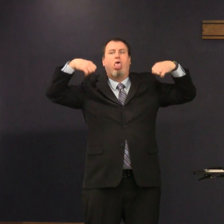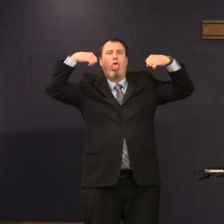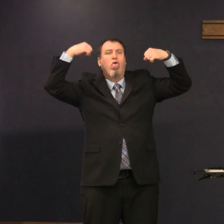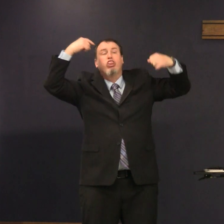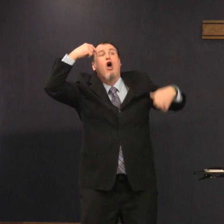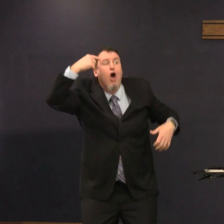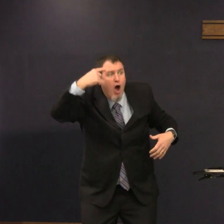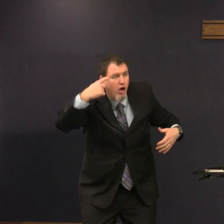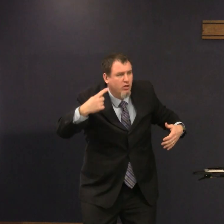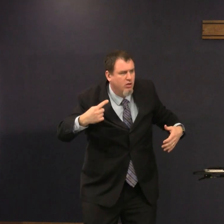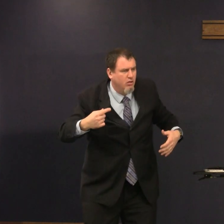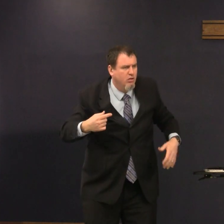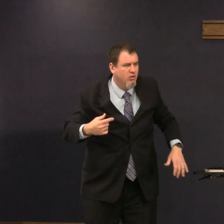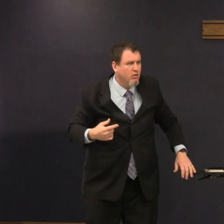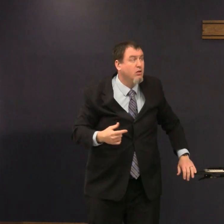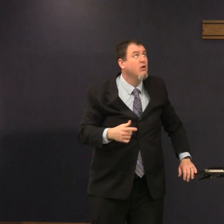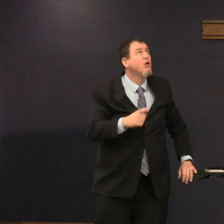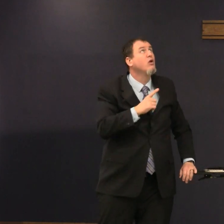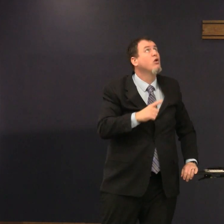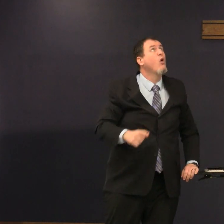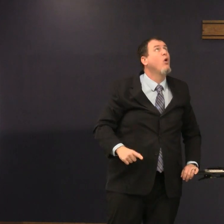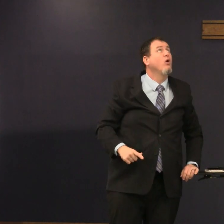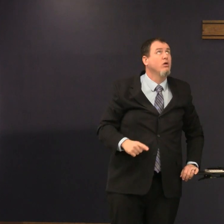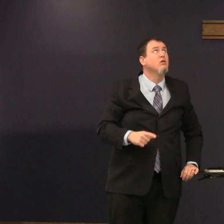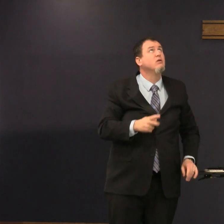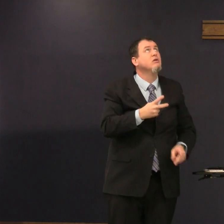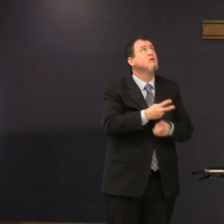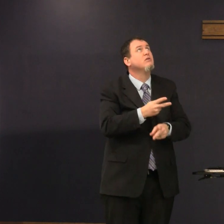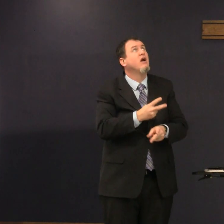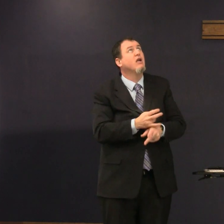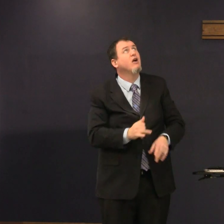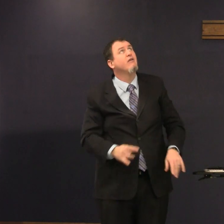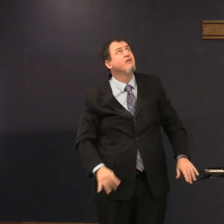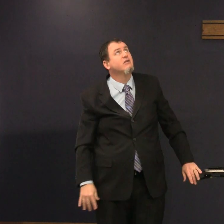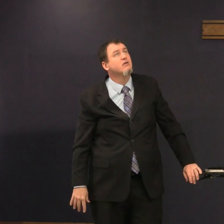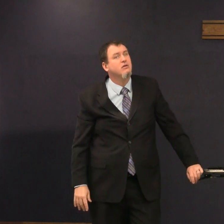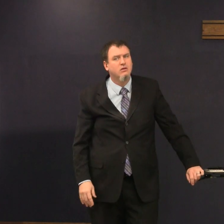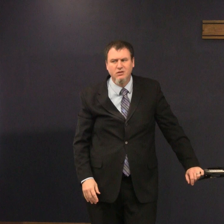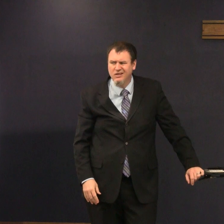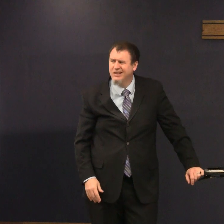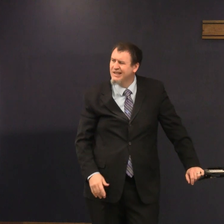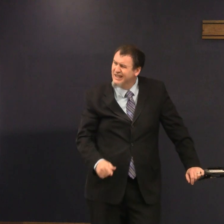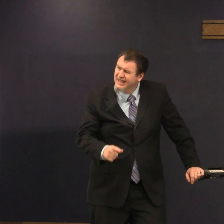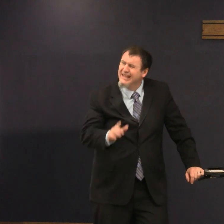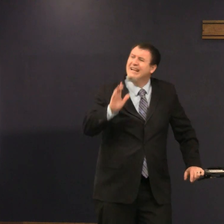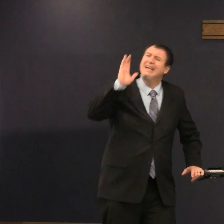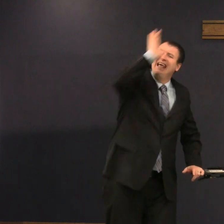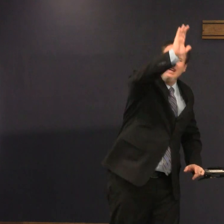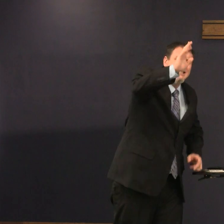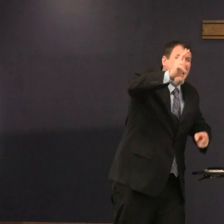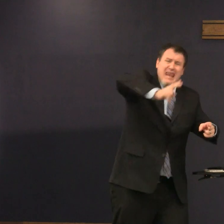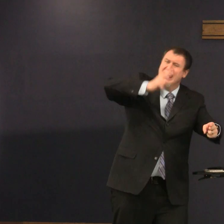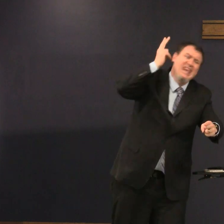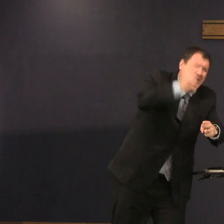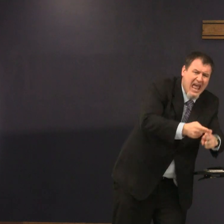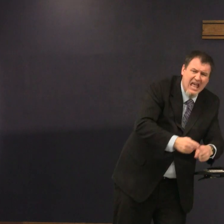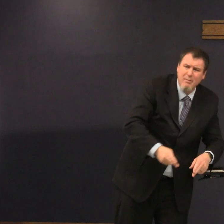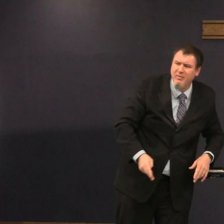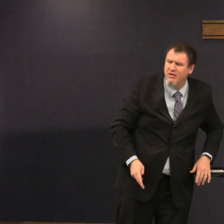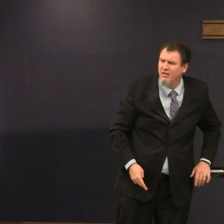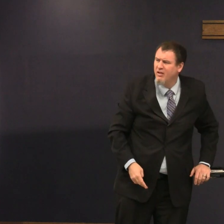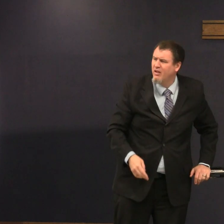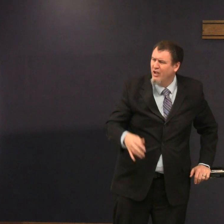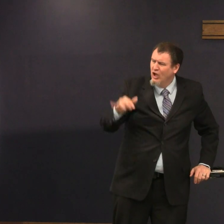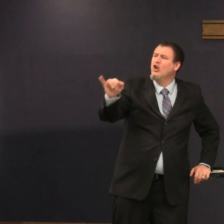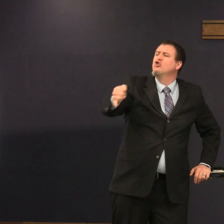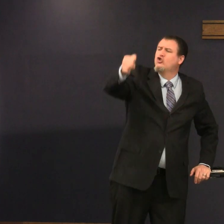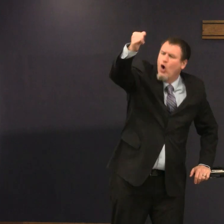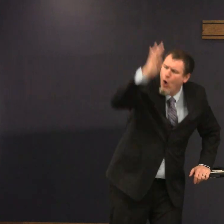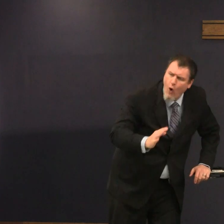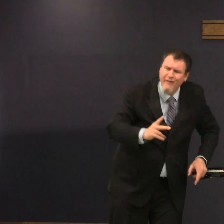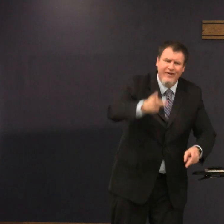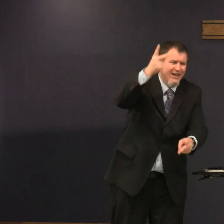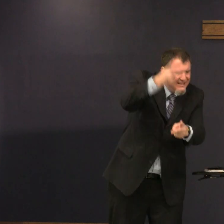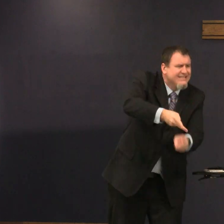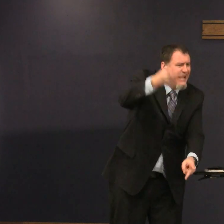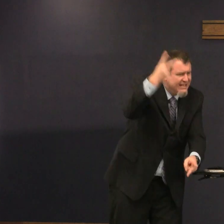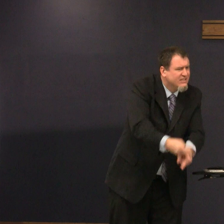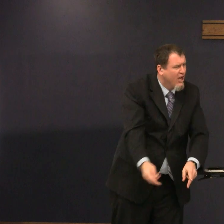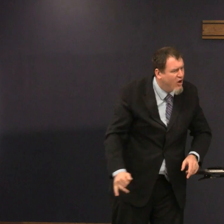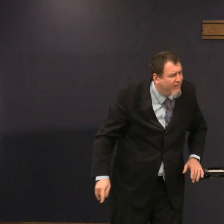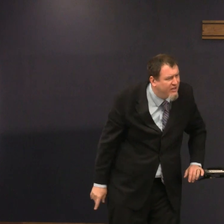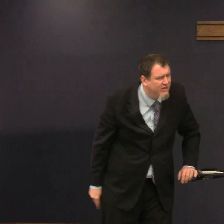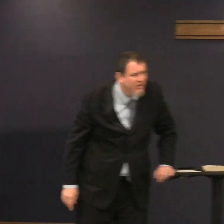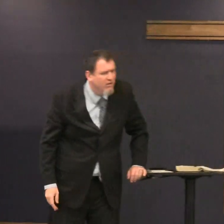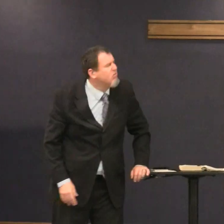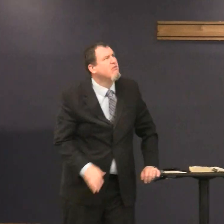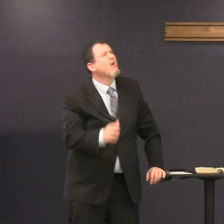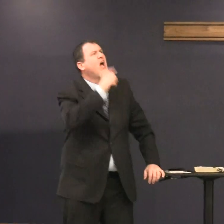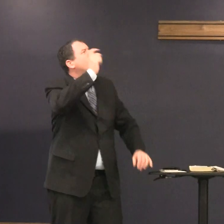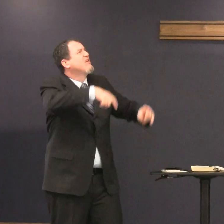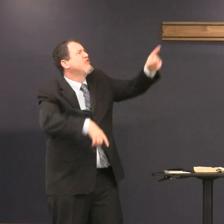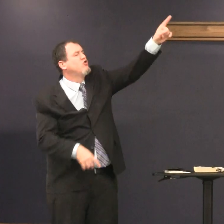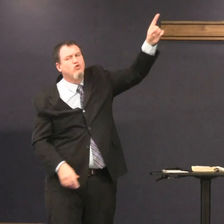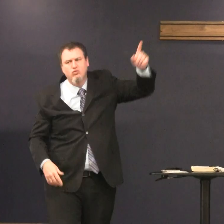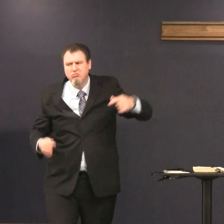trouble is or your thought Lord take care of it his name is Jehovah Jireh God takes care of it